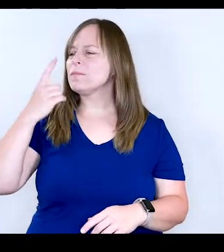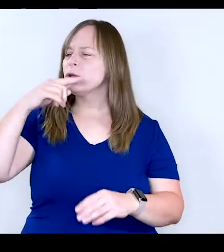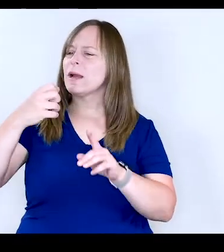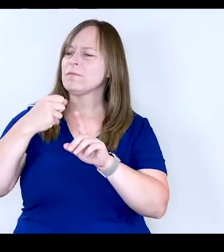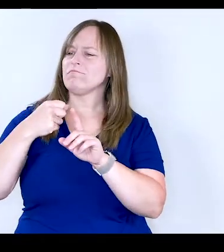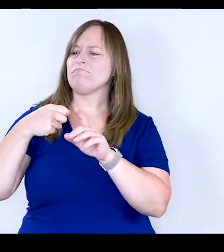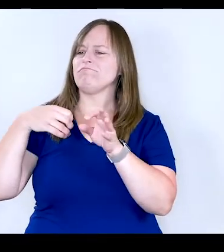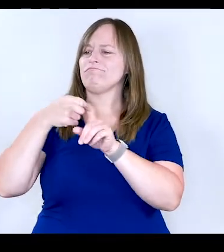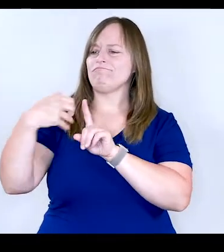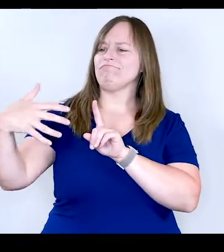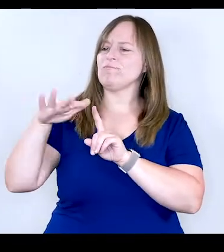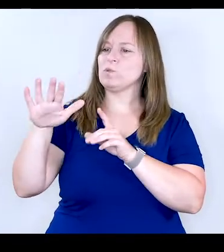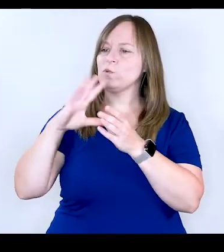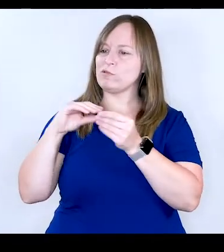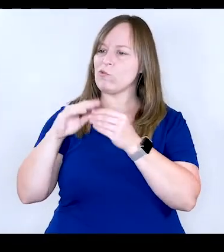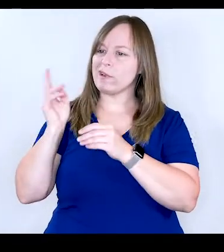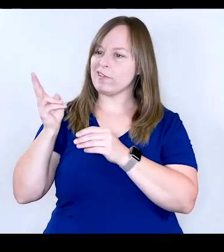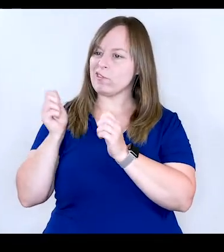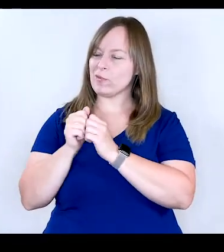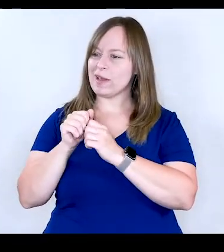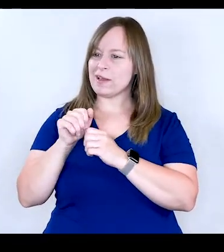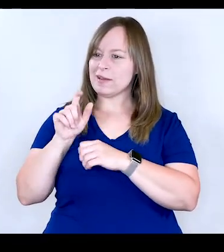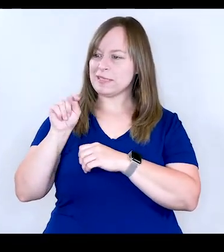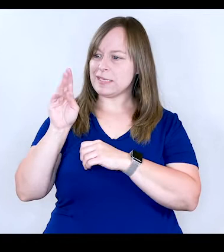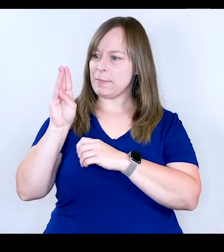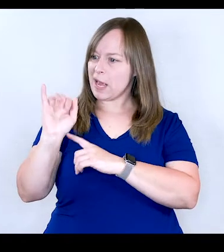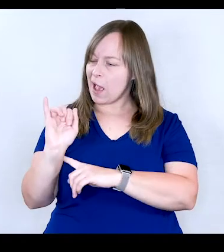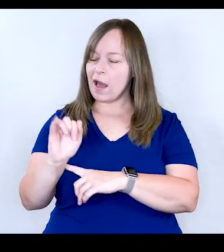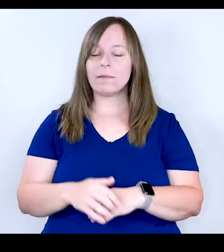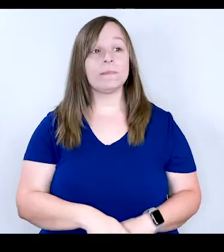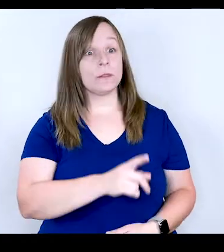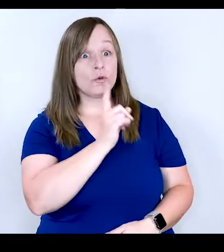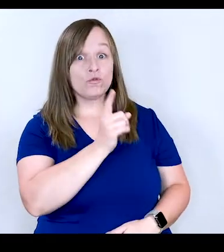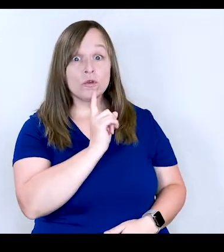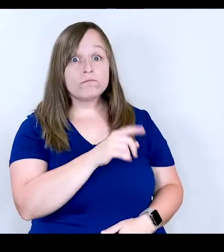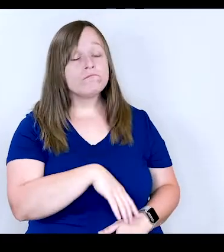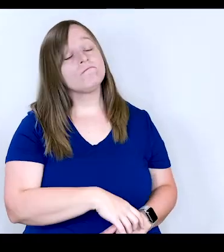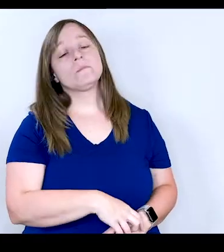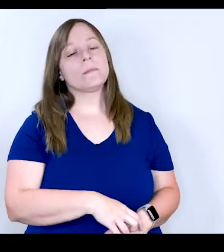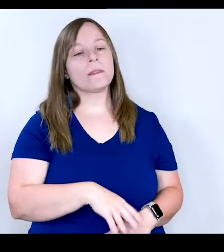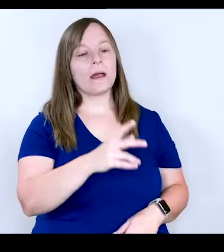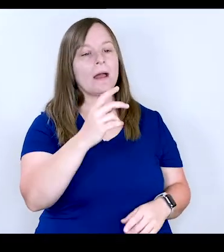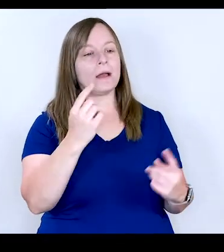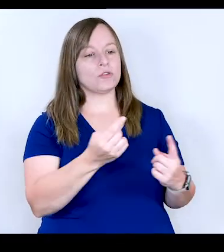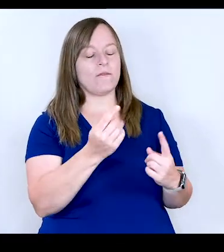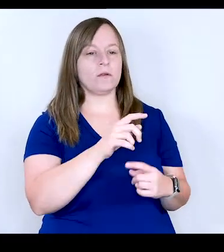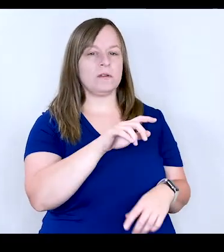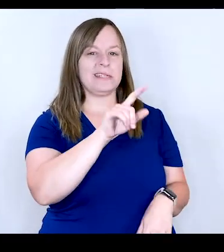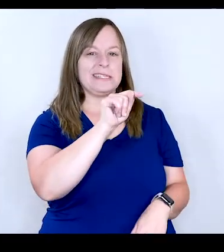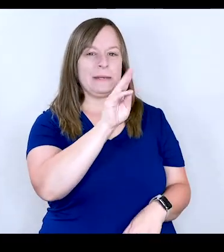your story and your history with TBI? M: Sure. I suffered a traumatic brain injury in